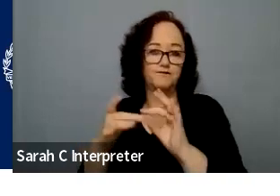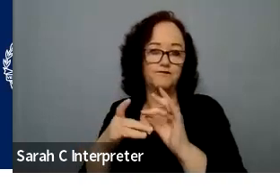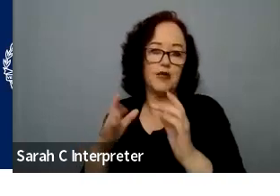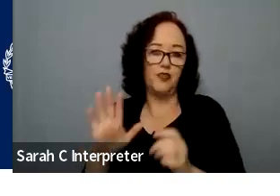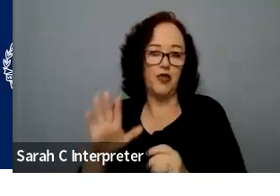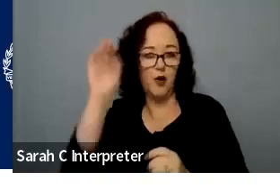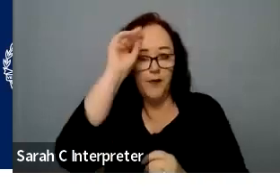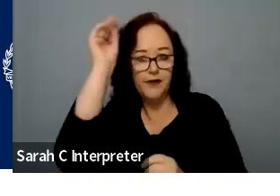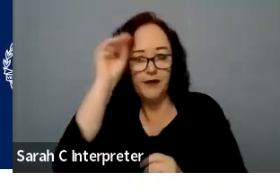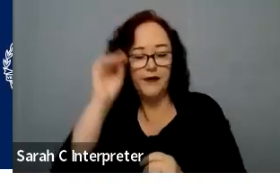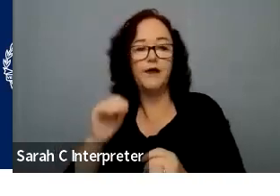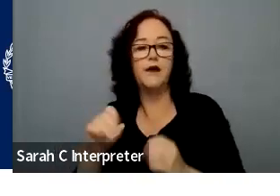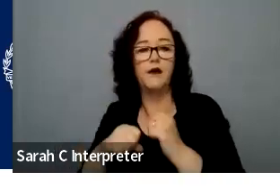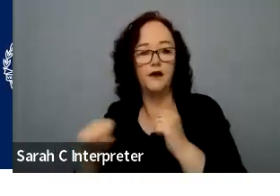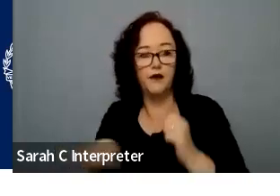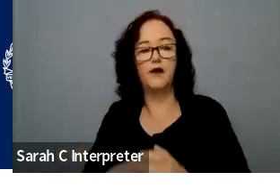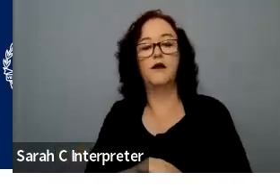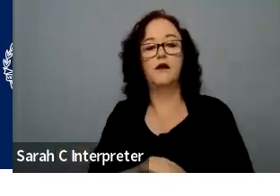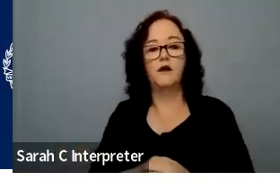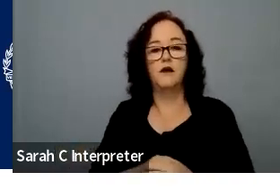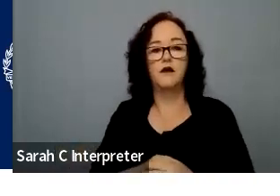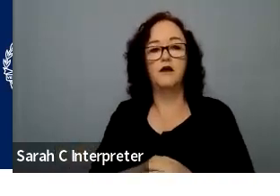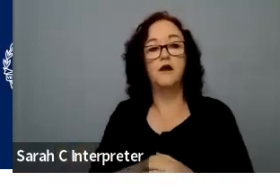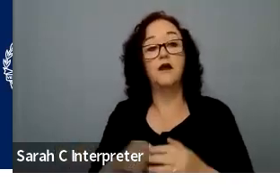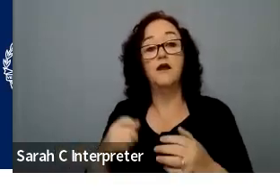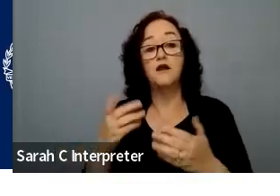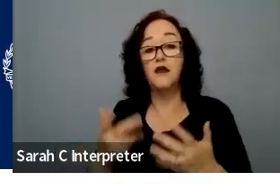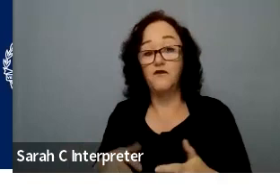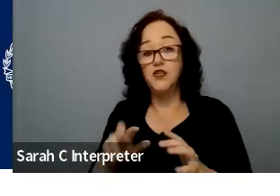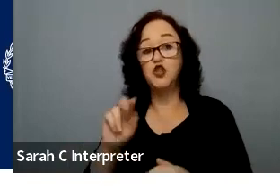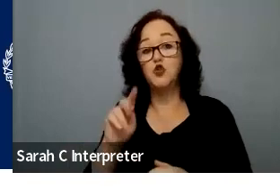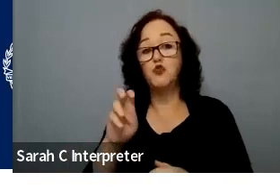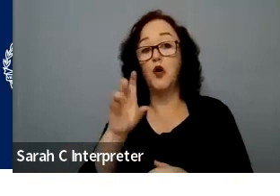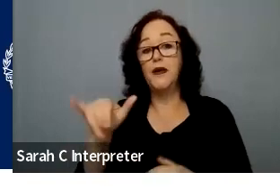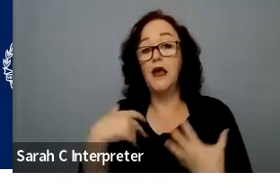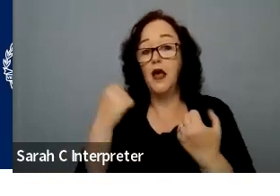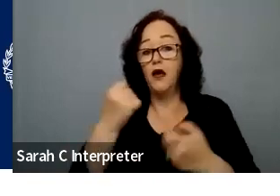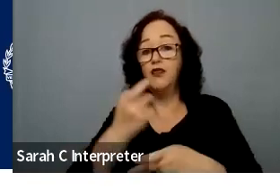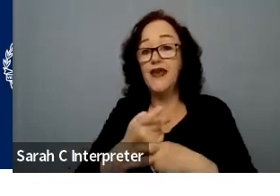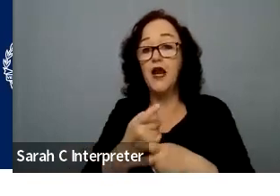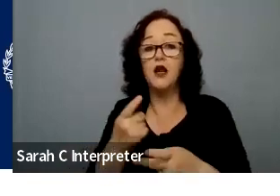Robey healthcare provider self-attribution scale, which I'll talk about again in just a minute and